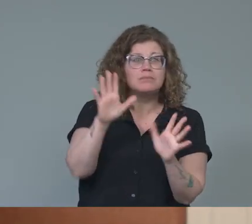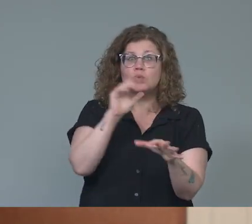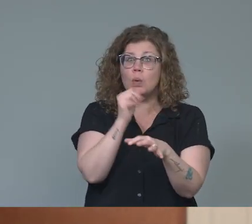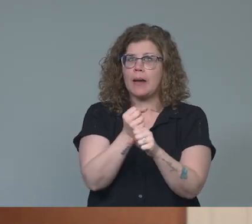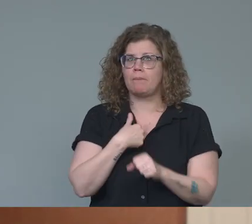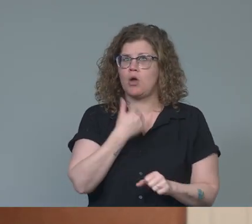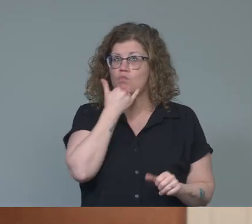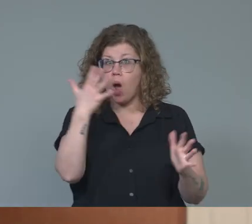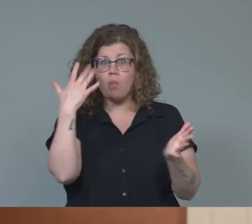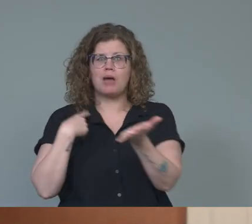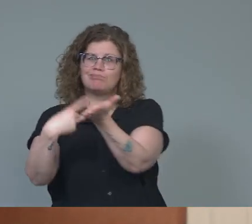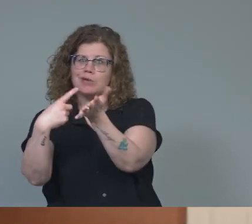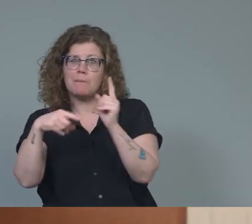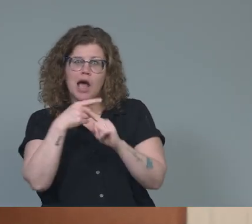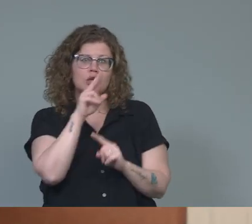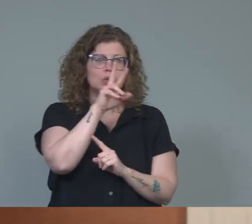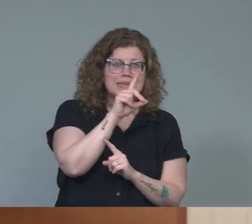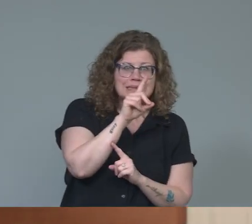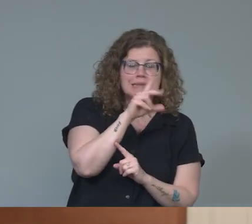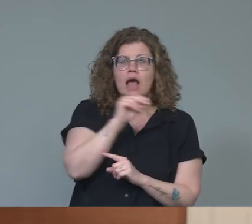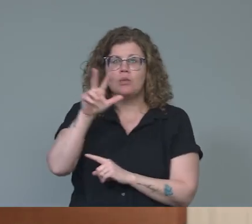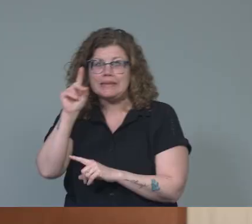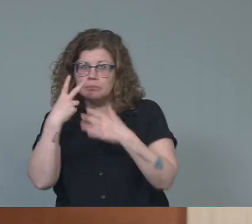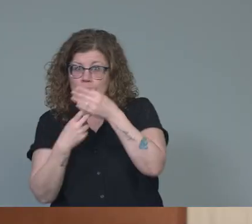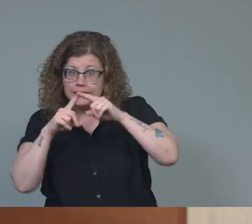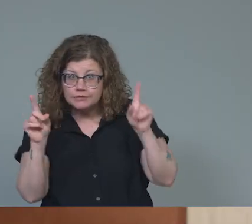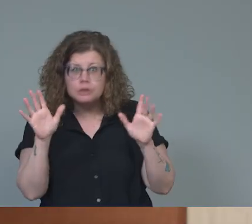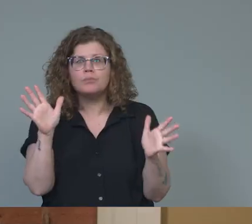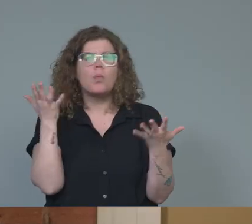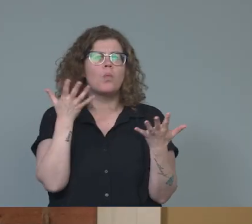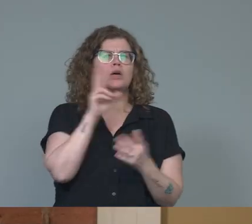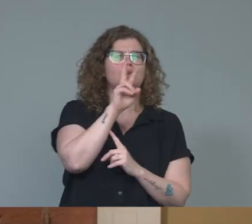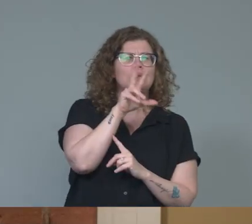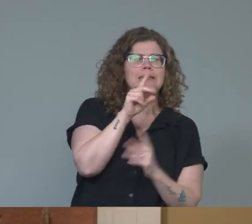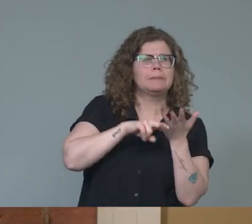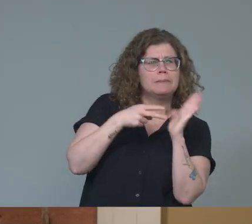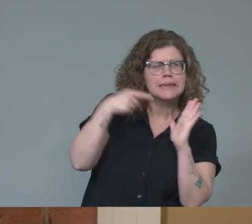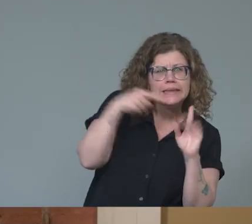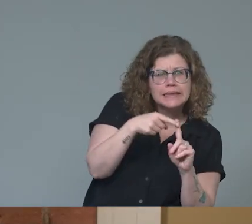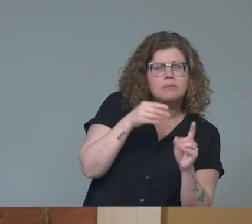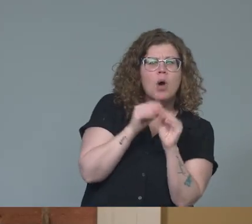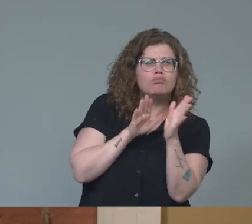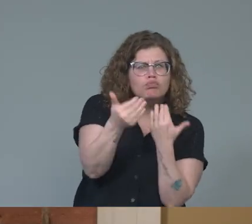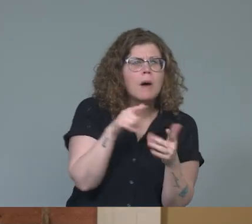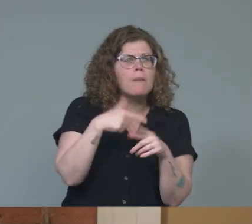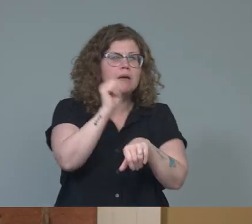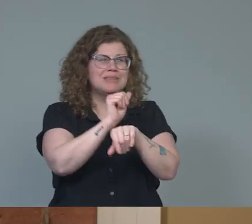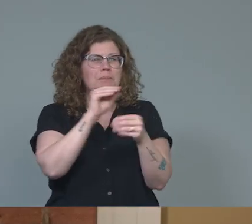Two-dimensional projects also go through this, but it's usually much less arduous. This session is going to touch on what happens in a detailed design